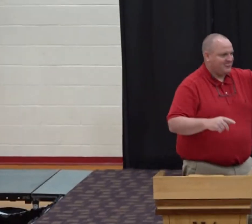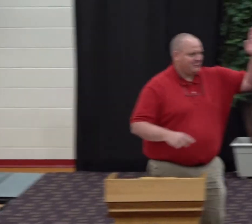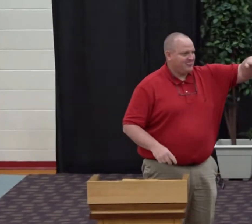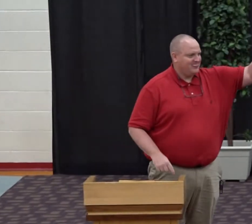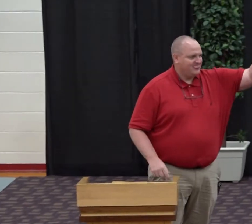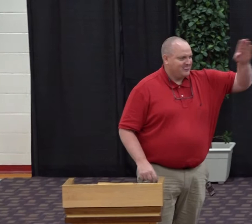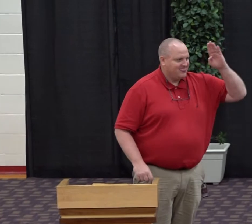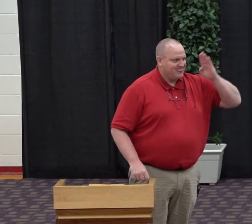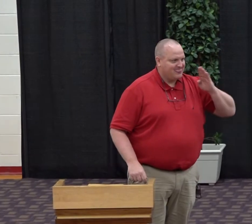Ok!